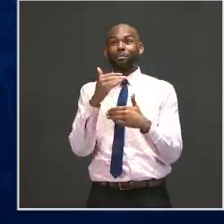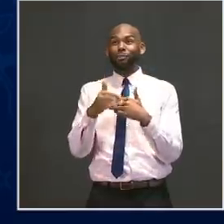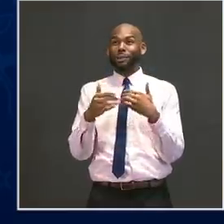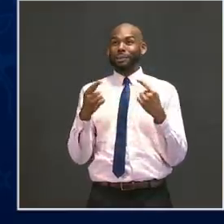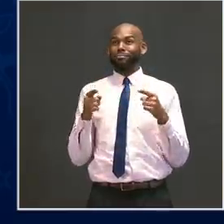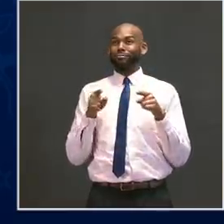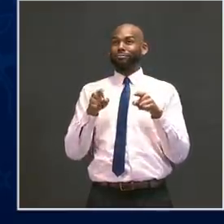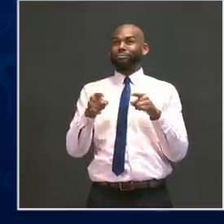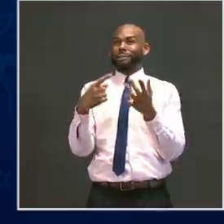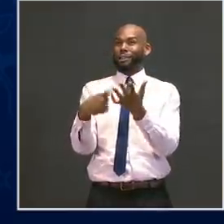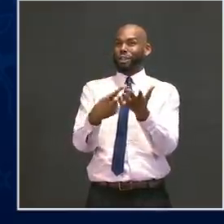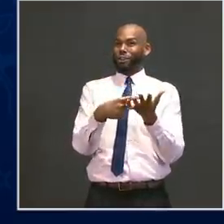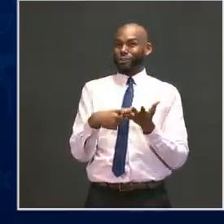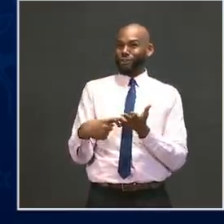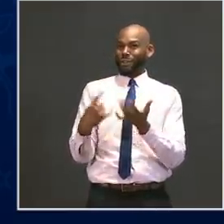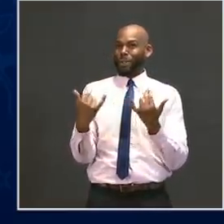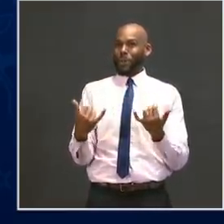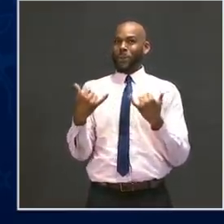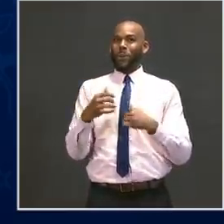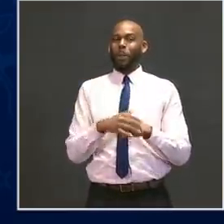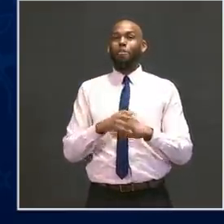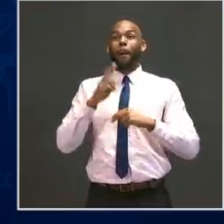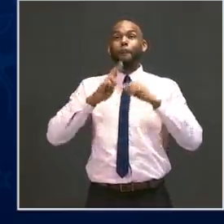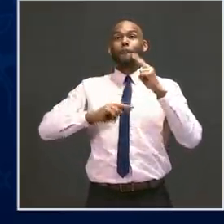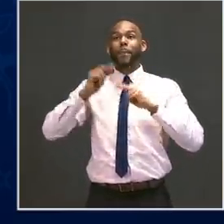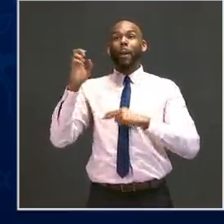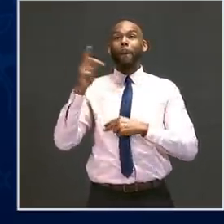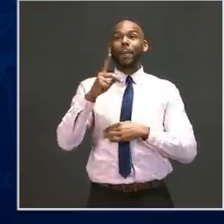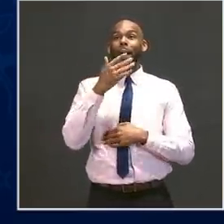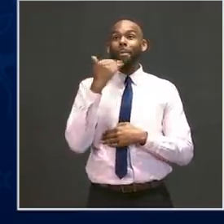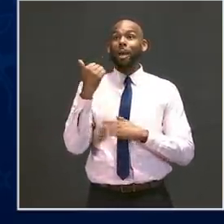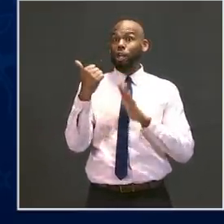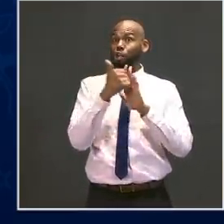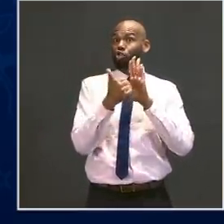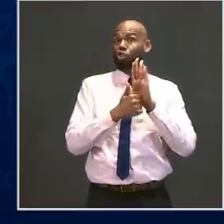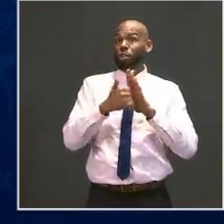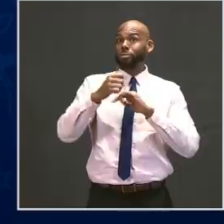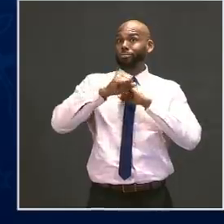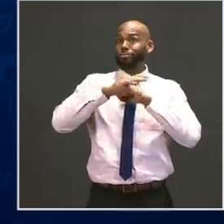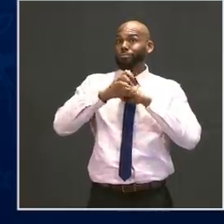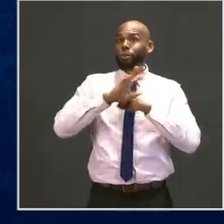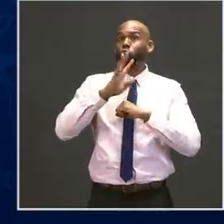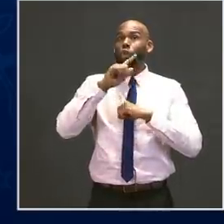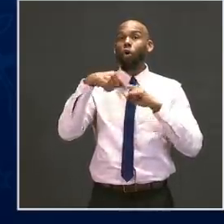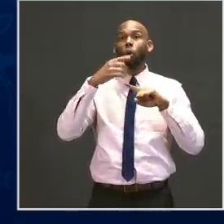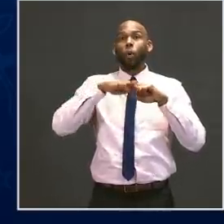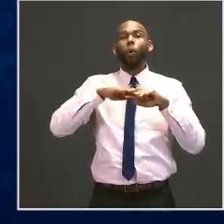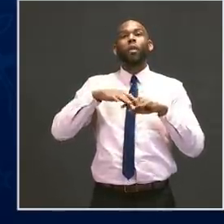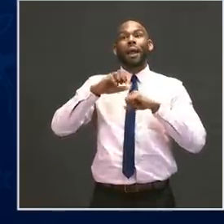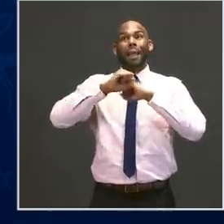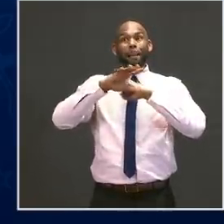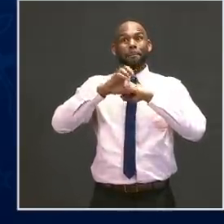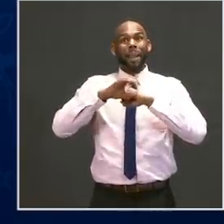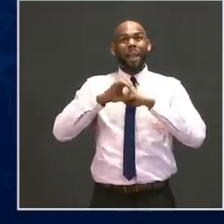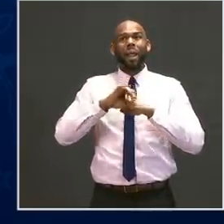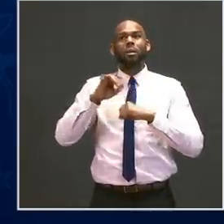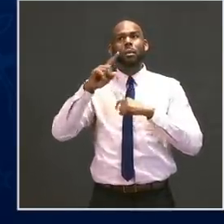Obviously, part of our Build Back Better agenda that he talked about on the campaign trail is an investment in infrastructure. The meeting this morning was a reflection